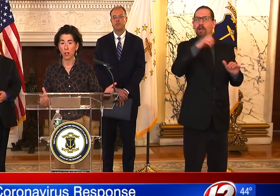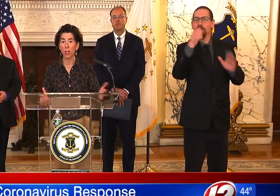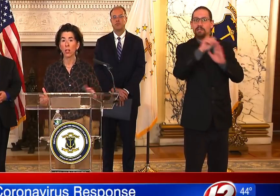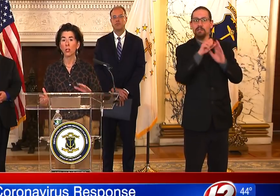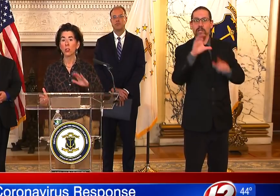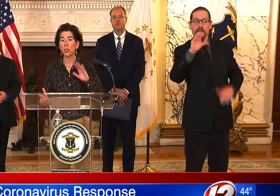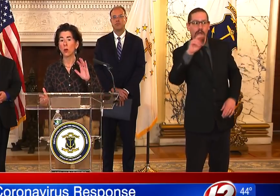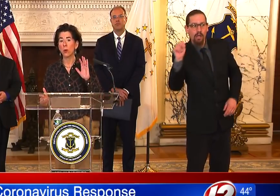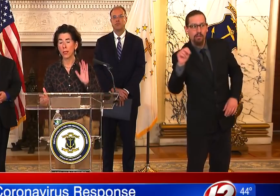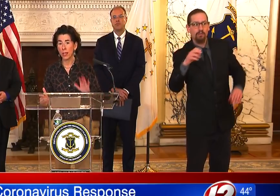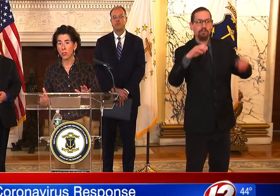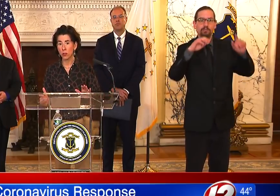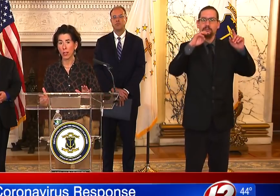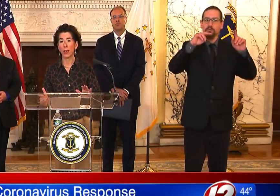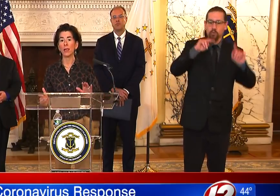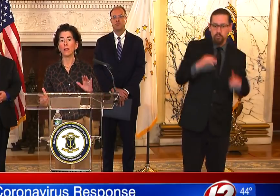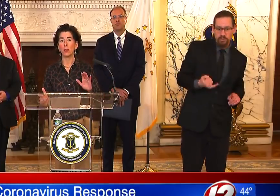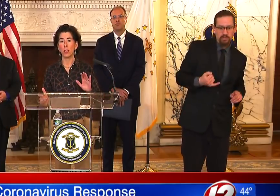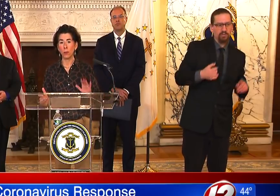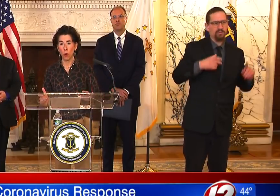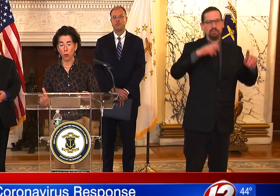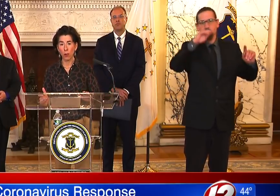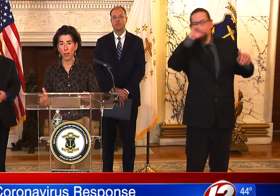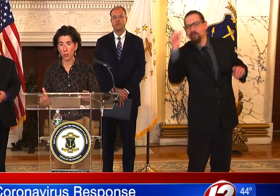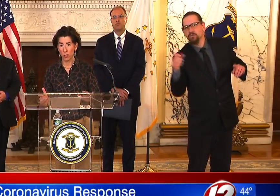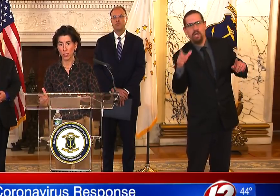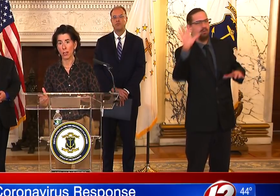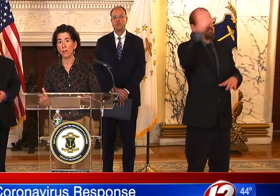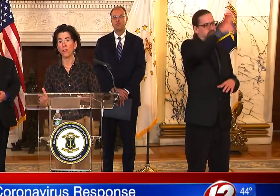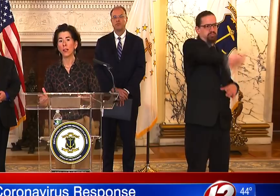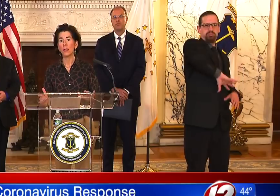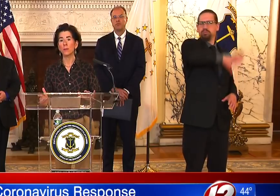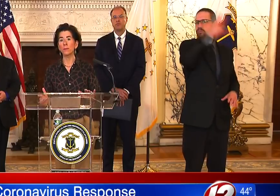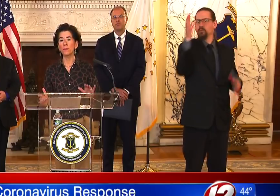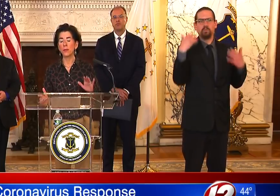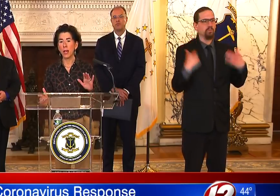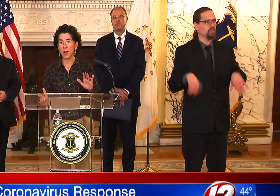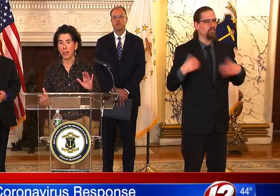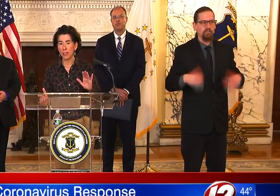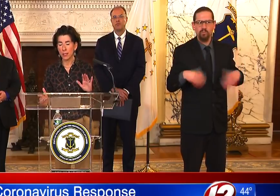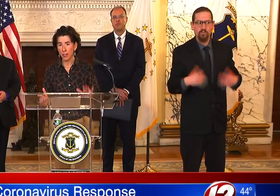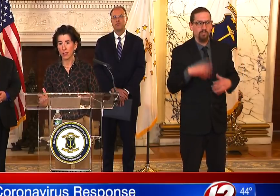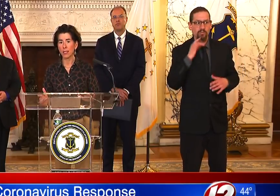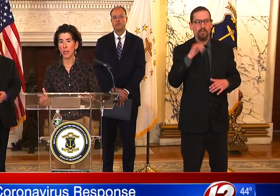BRCA NEGATIVE NEW YORK CITY , WE ARE SEEING THAT SAME RATE OF INFECTION IN OTHER PLACES.